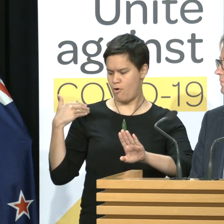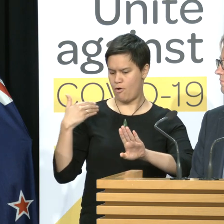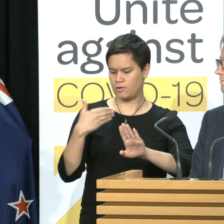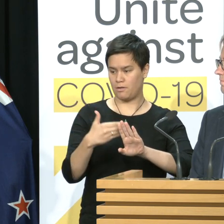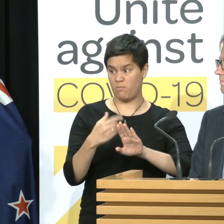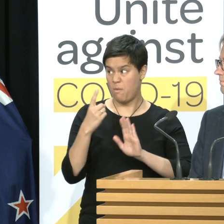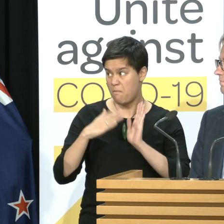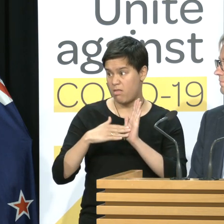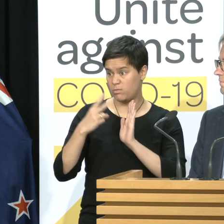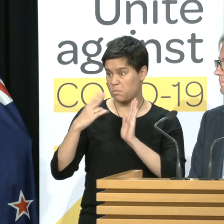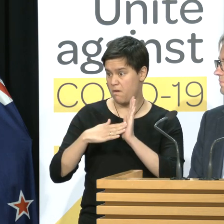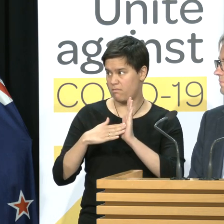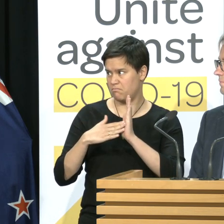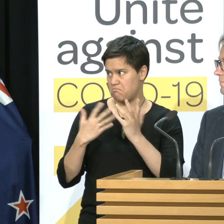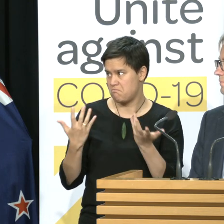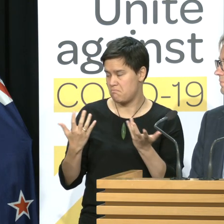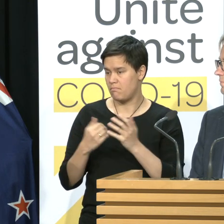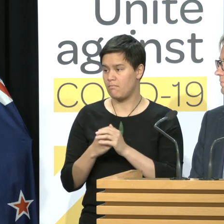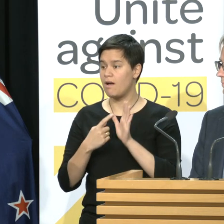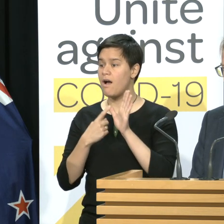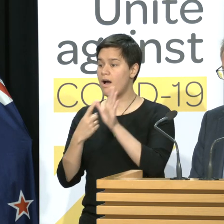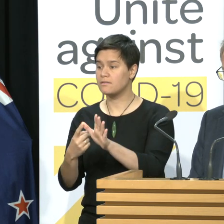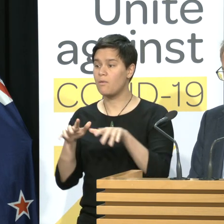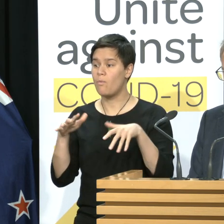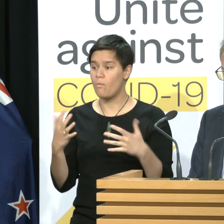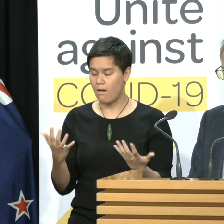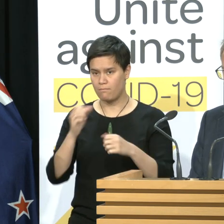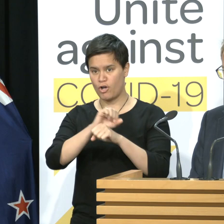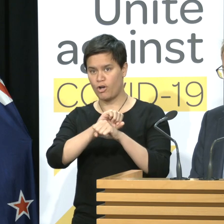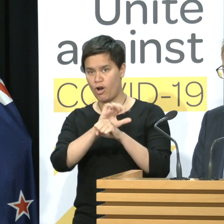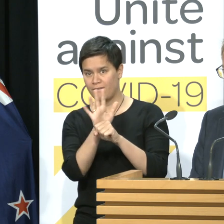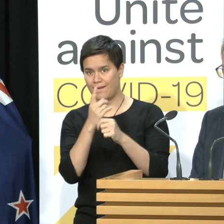over the course of the last year is our knowledge of COVID-19 continues to grow.